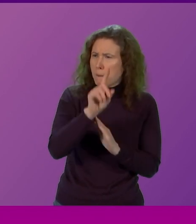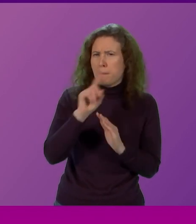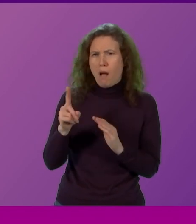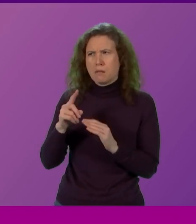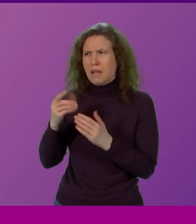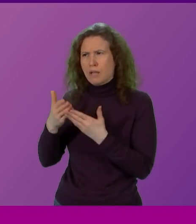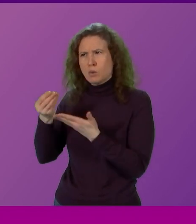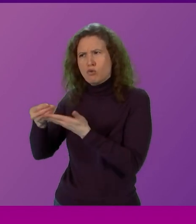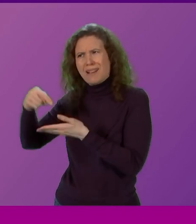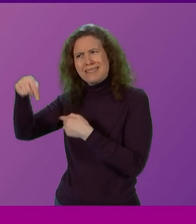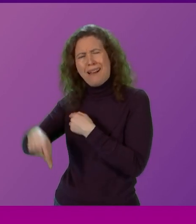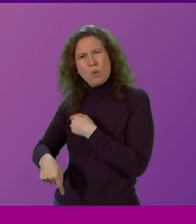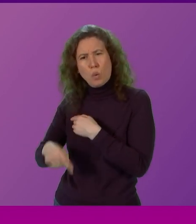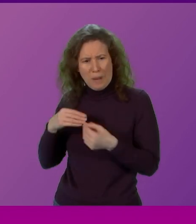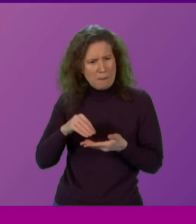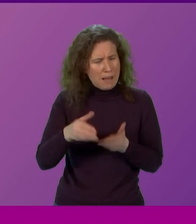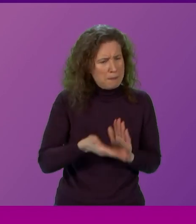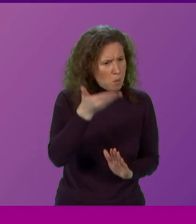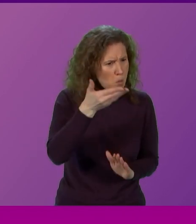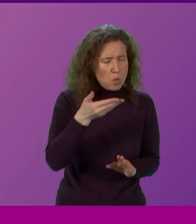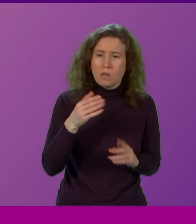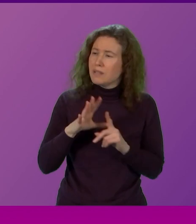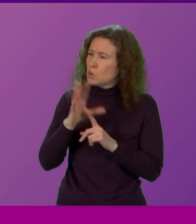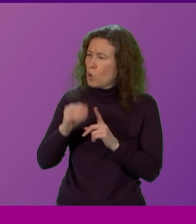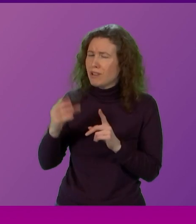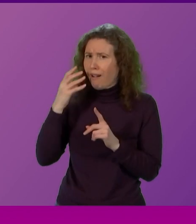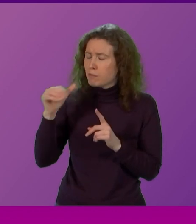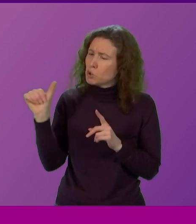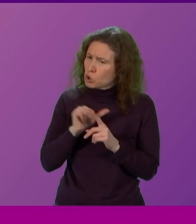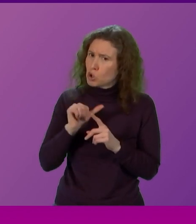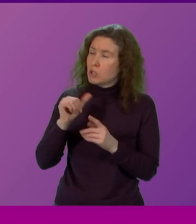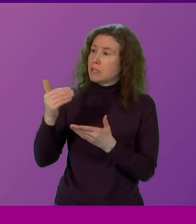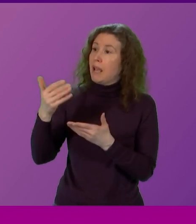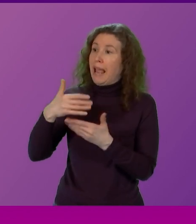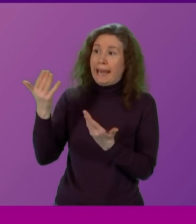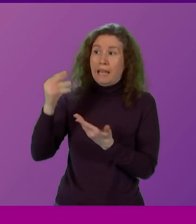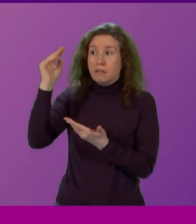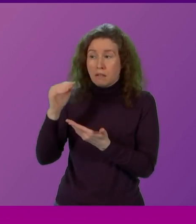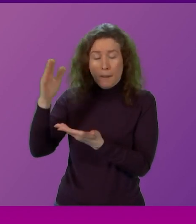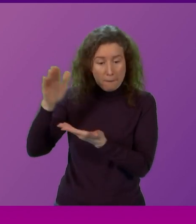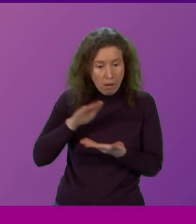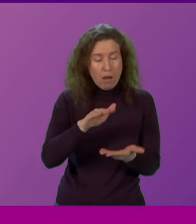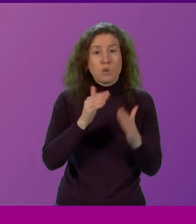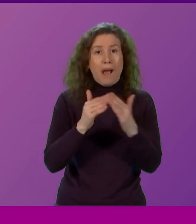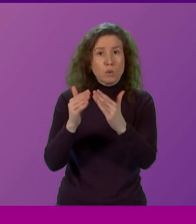Does the First Minister agree that the Tory United Kingdom Government must now pass on the reduction in wholesale gas prices to consumers, bring down Westminster’s cap on bills to